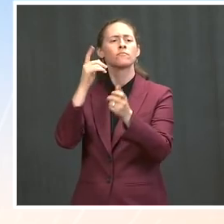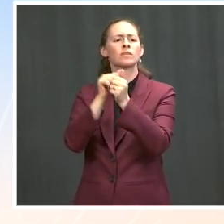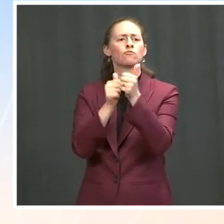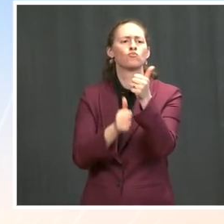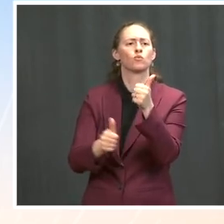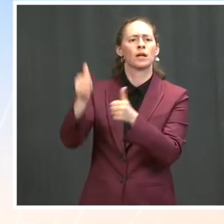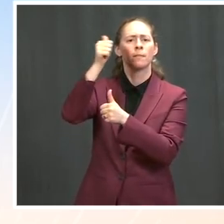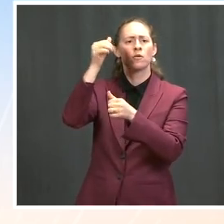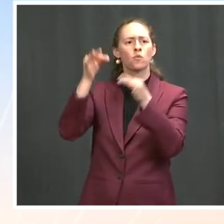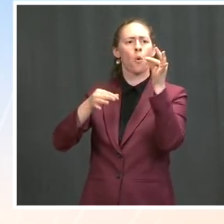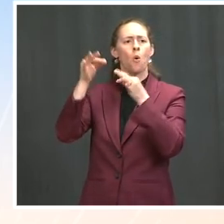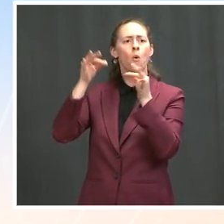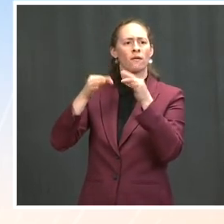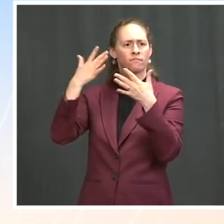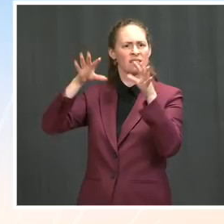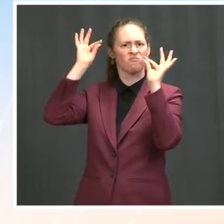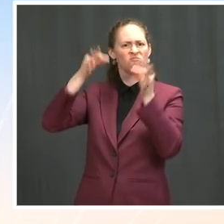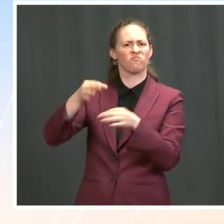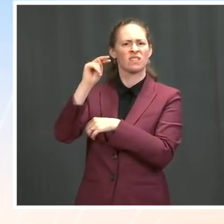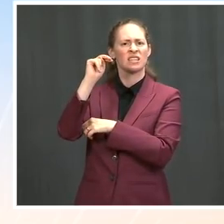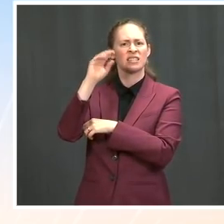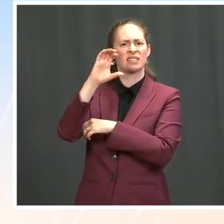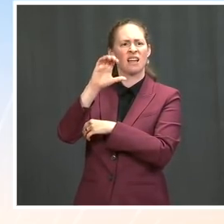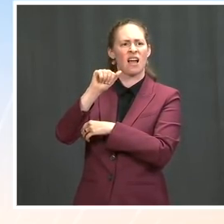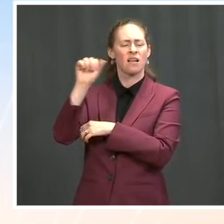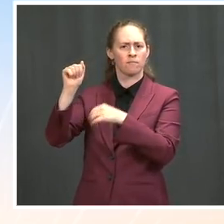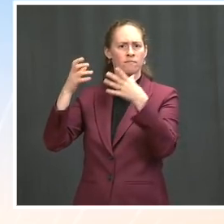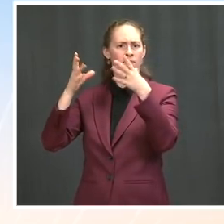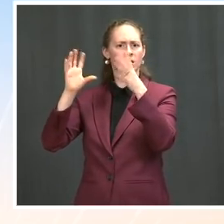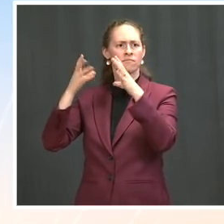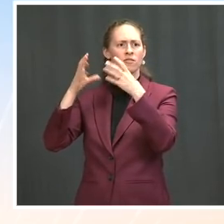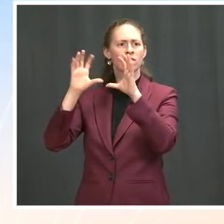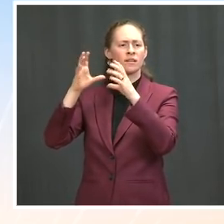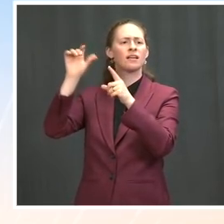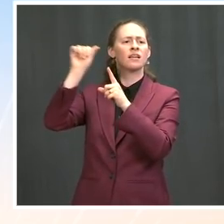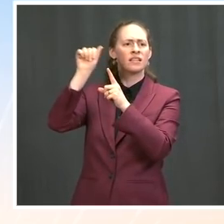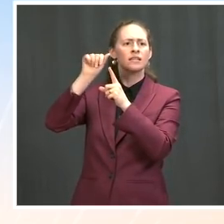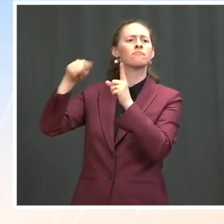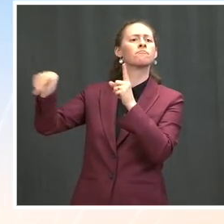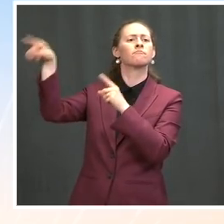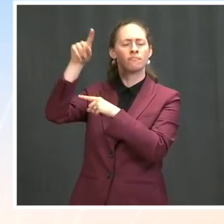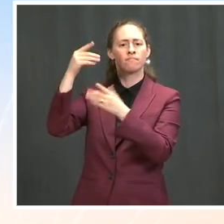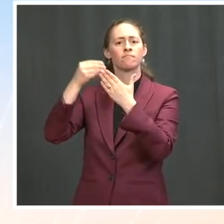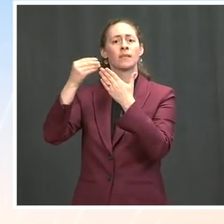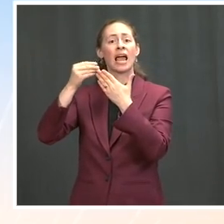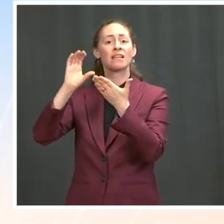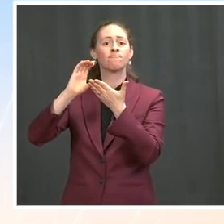and college athlete compensation, does the White House believe that there should be federal --